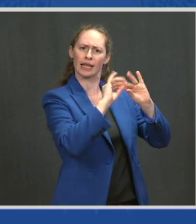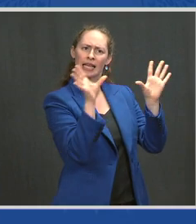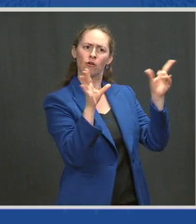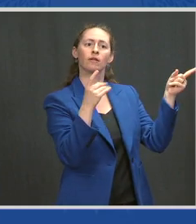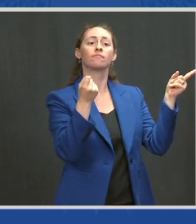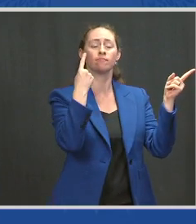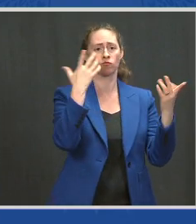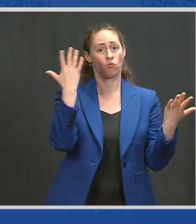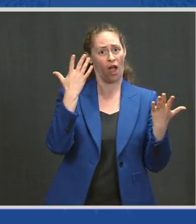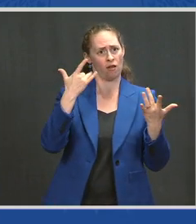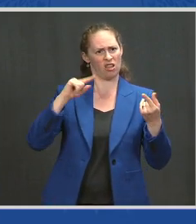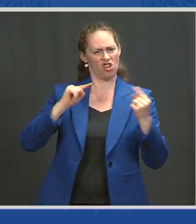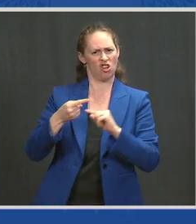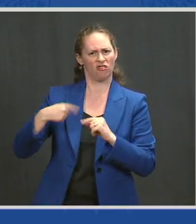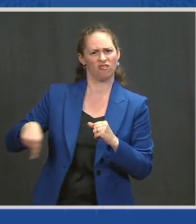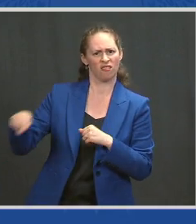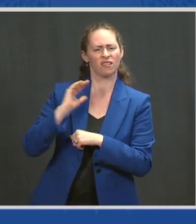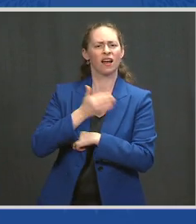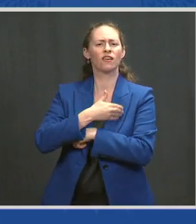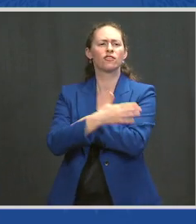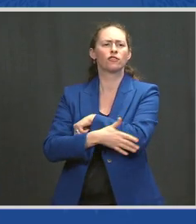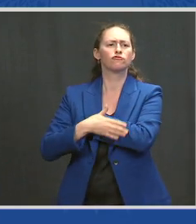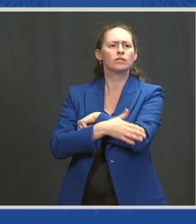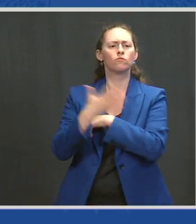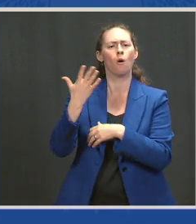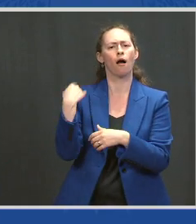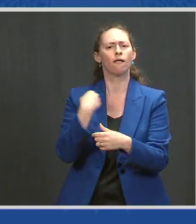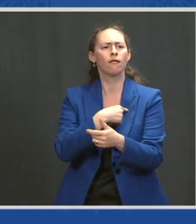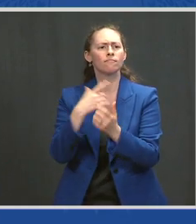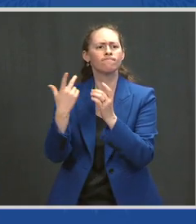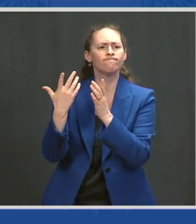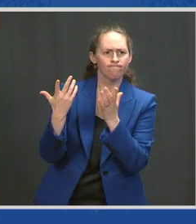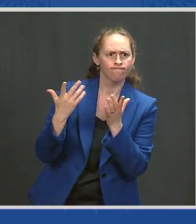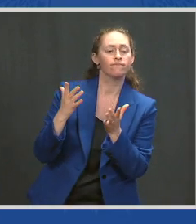Now, I told President Putin my agenda is not against Russia